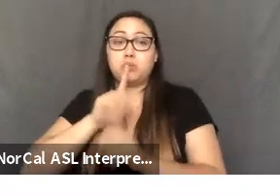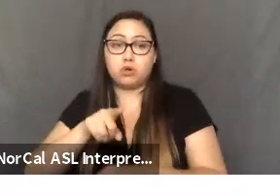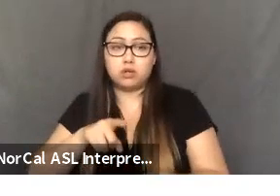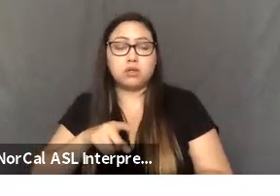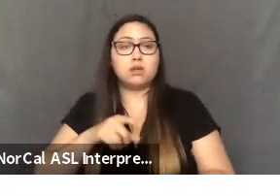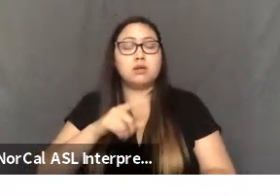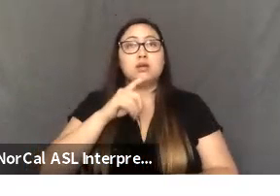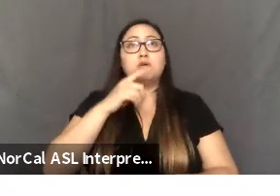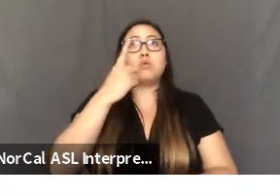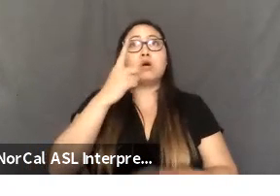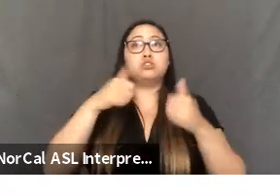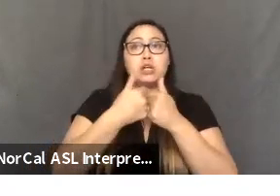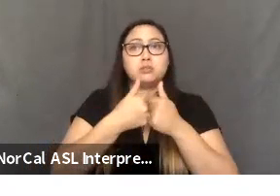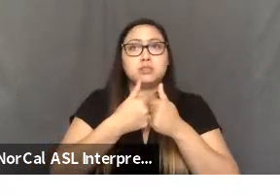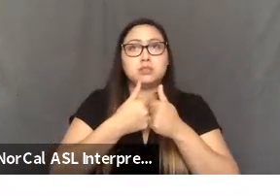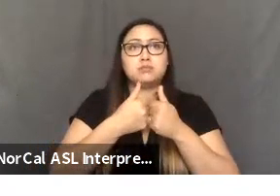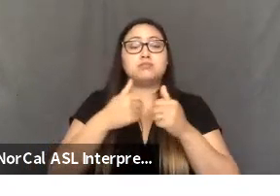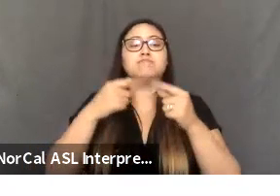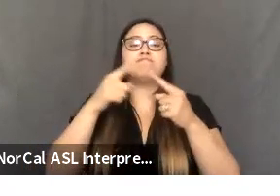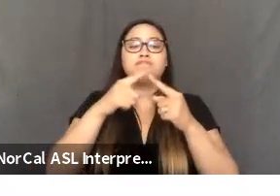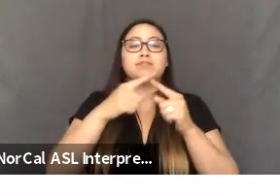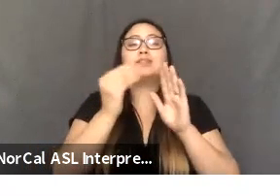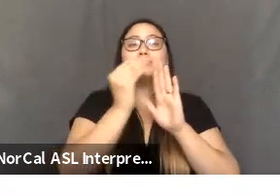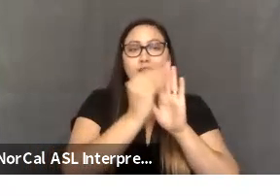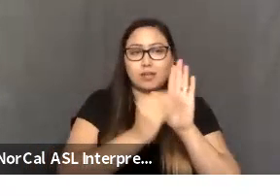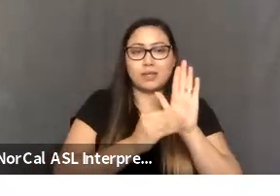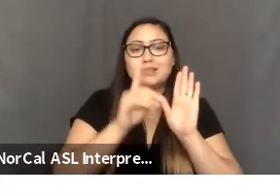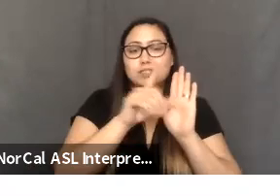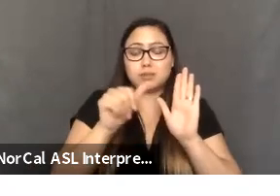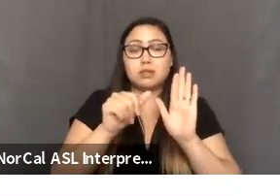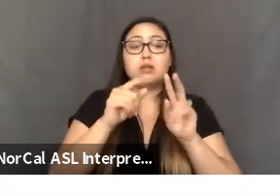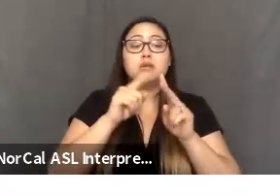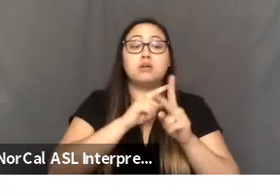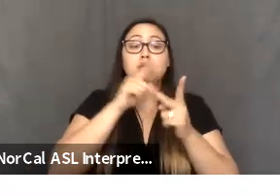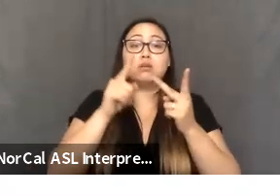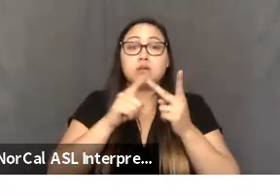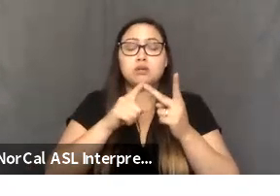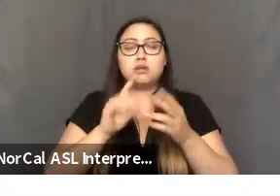a disability and accommodation need but then connecting it to provision of that